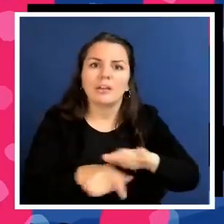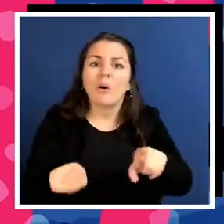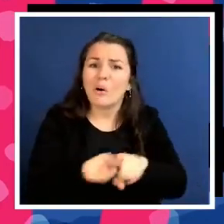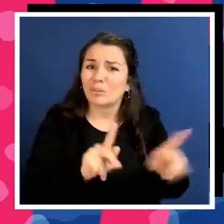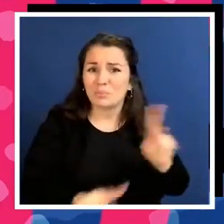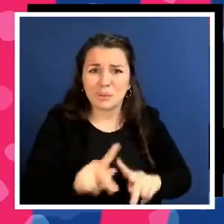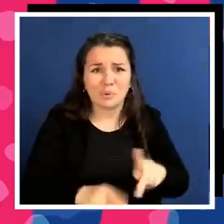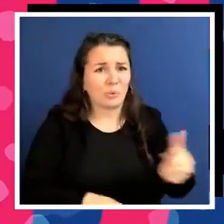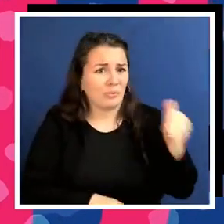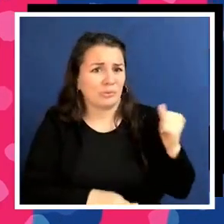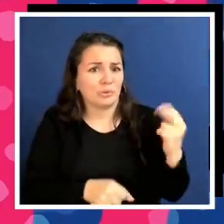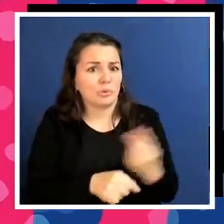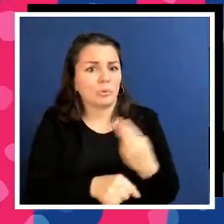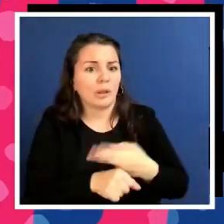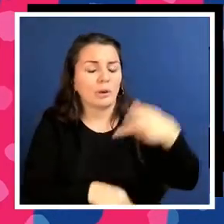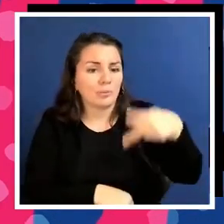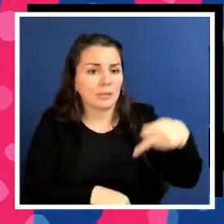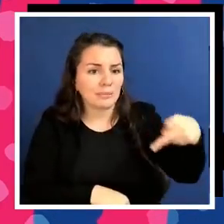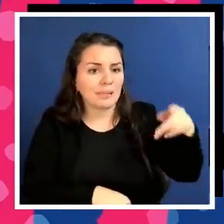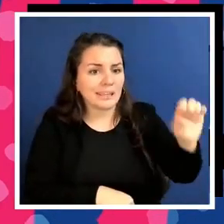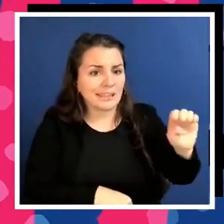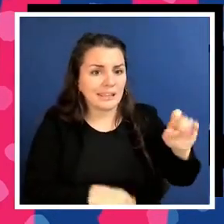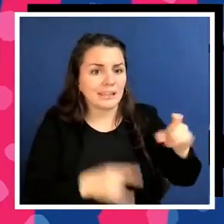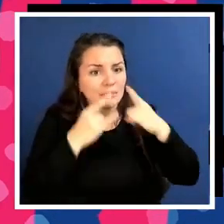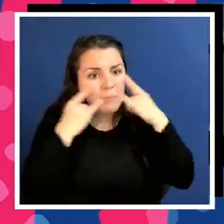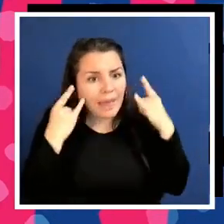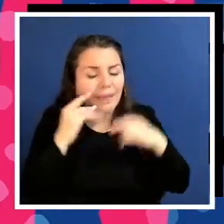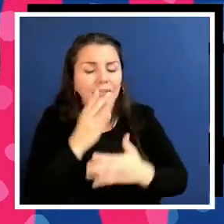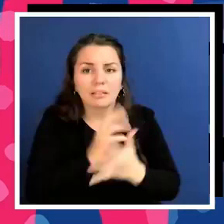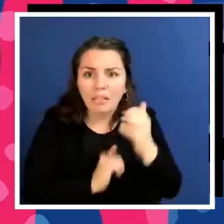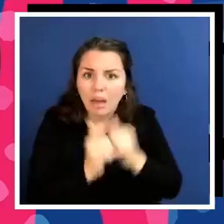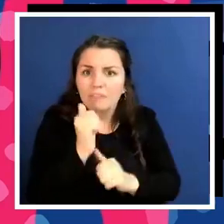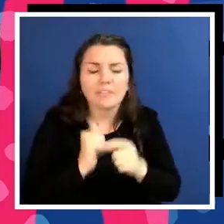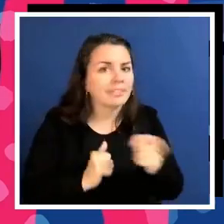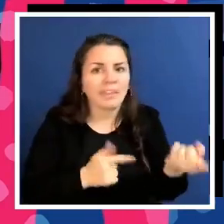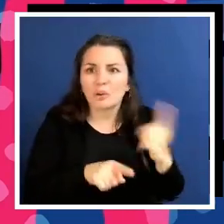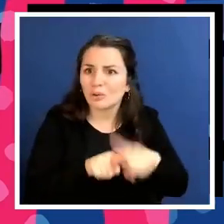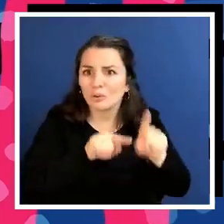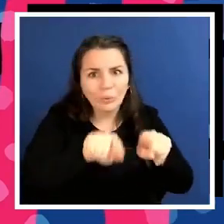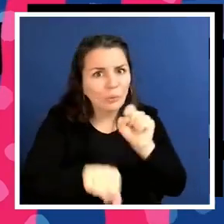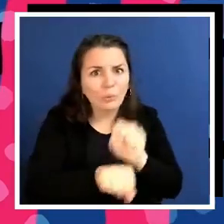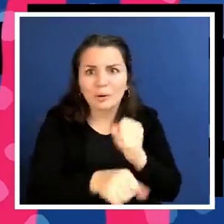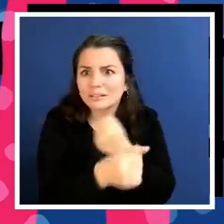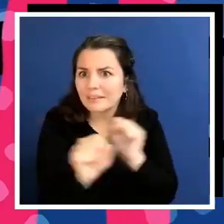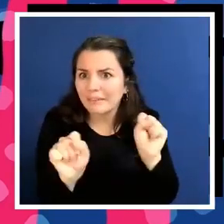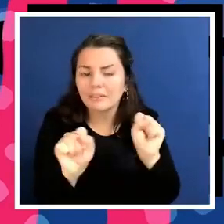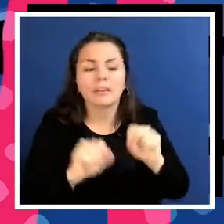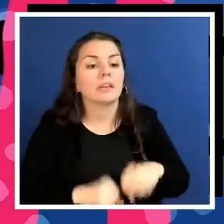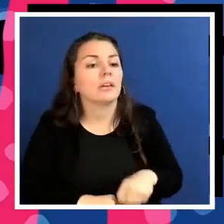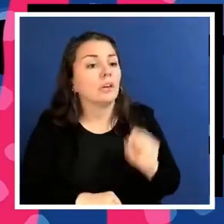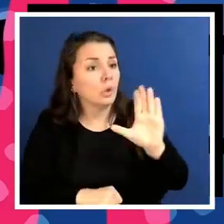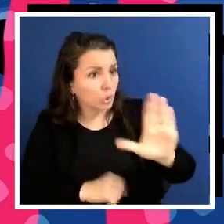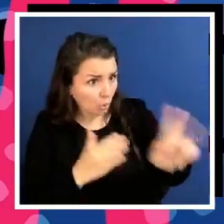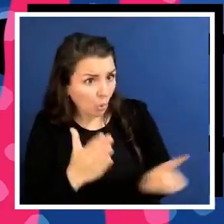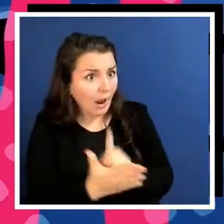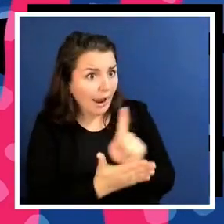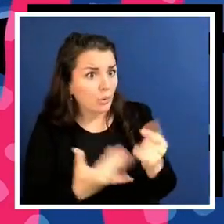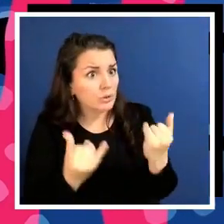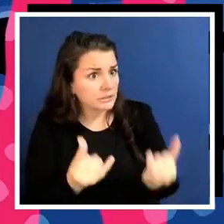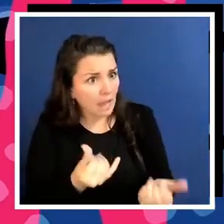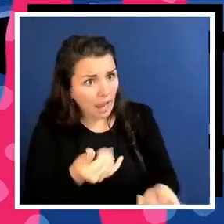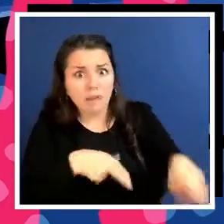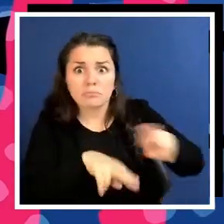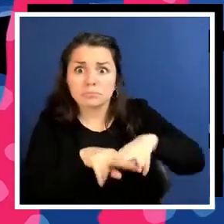ELDERCARE WORKERS REALLY WENT